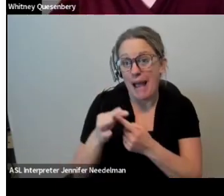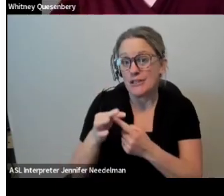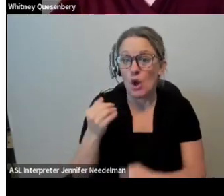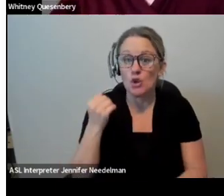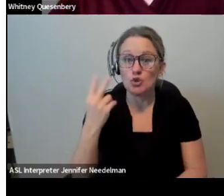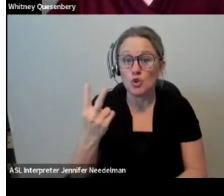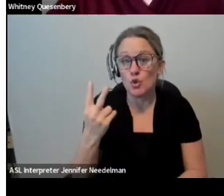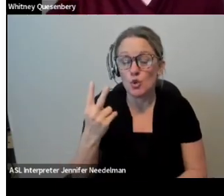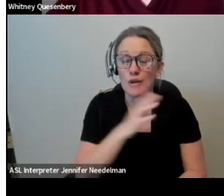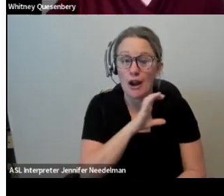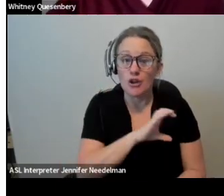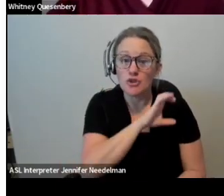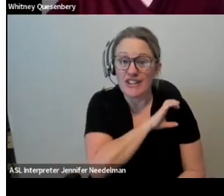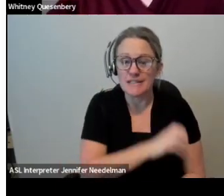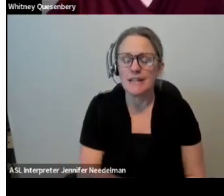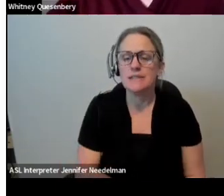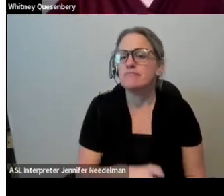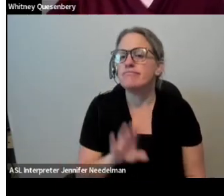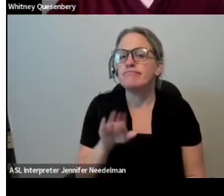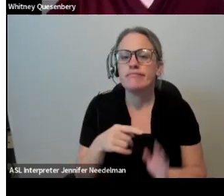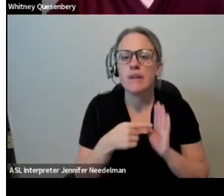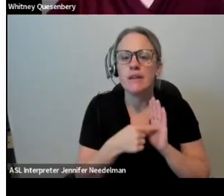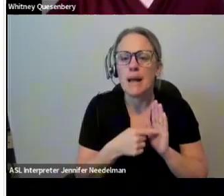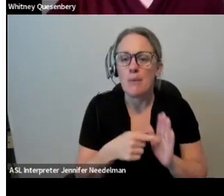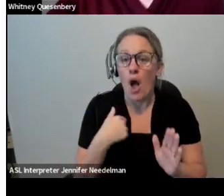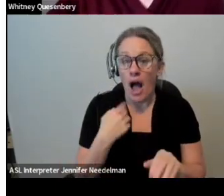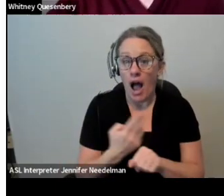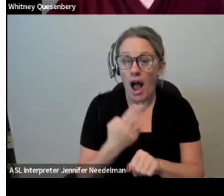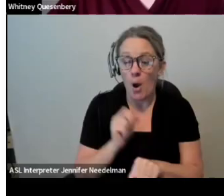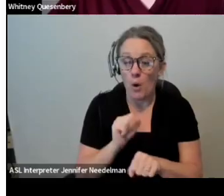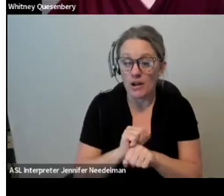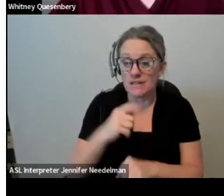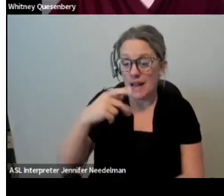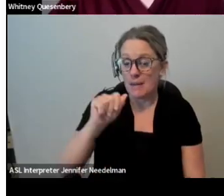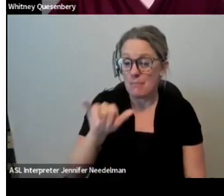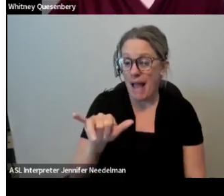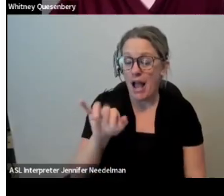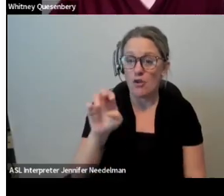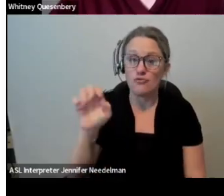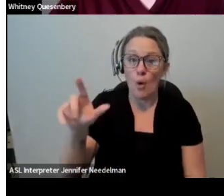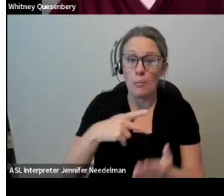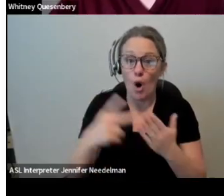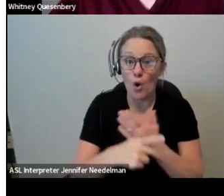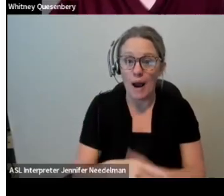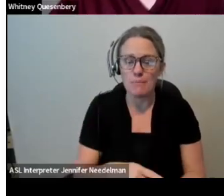Like I was working on a payroll program and one of the questions was, is it a large company or a small company?